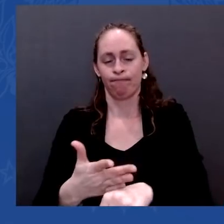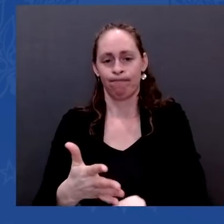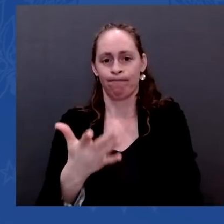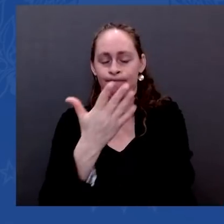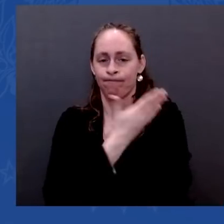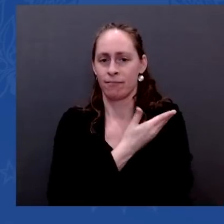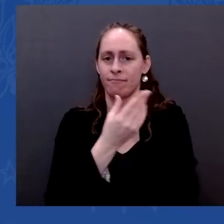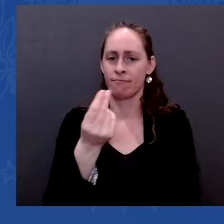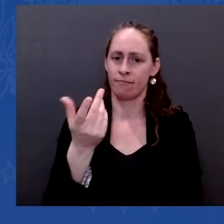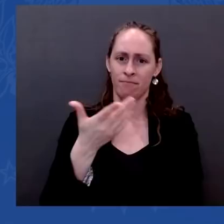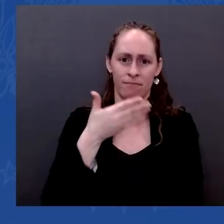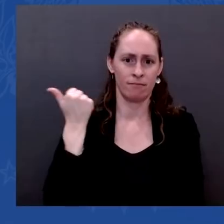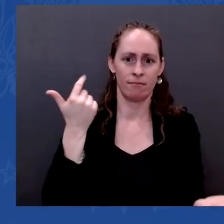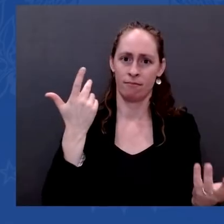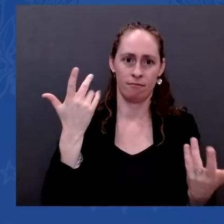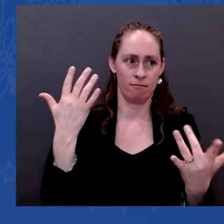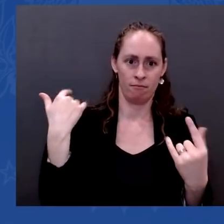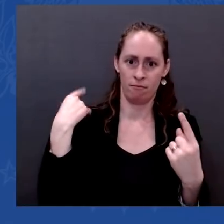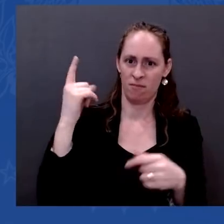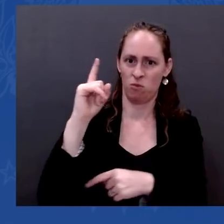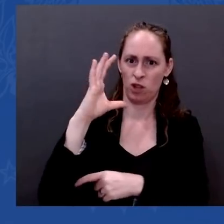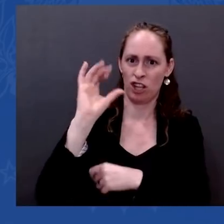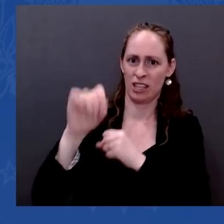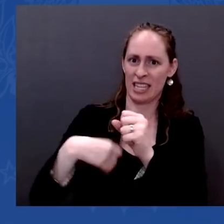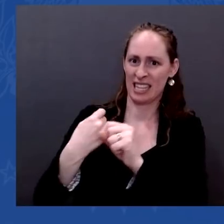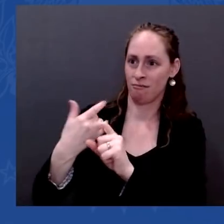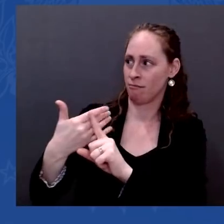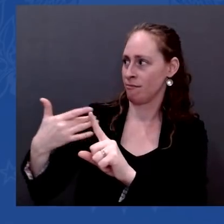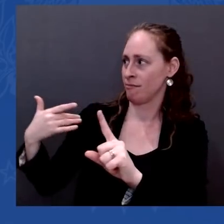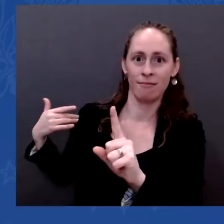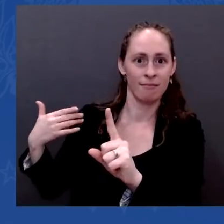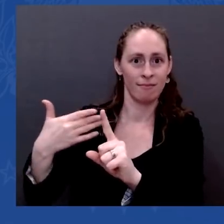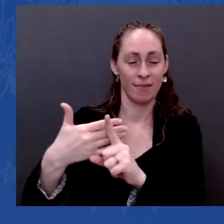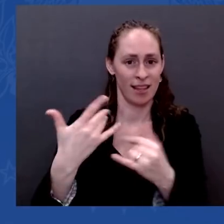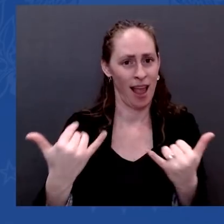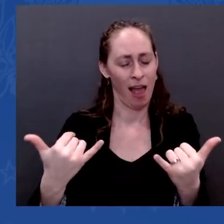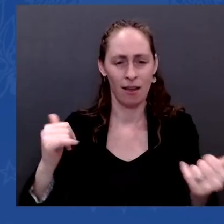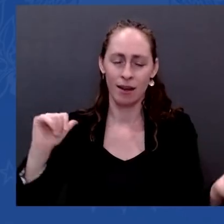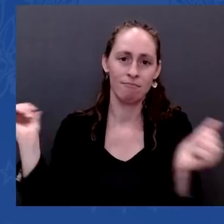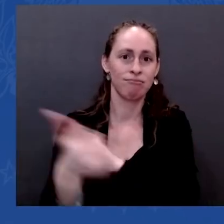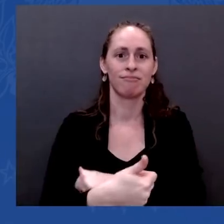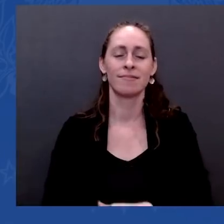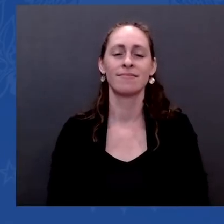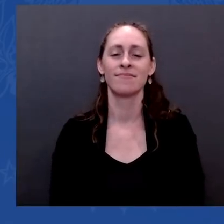that other partners in the world can use as well, and this will help us fight climate change.